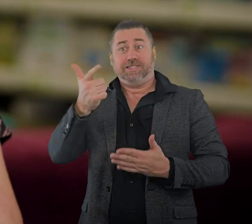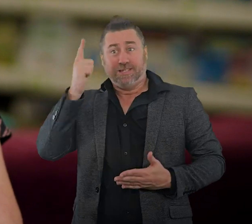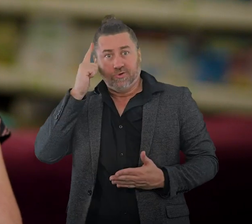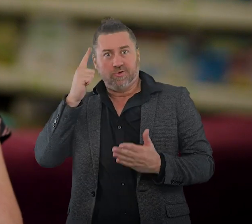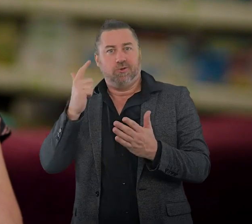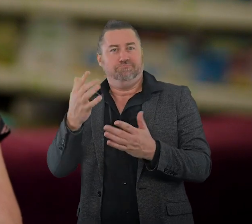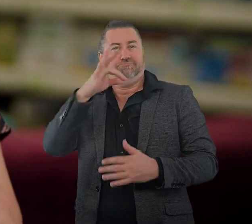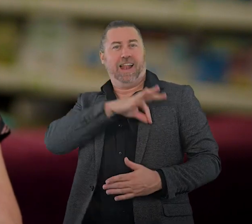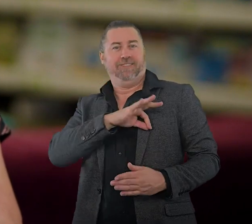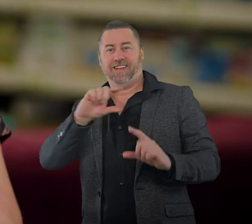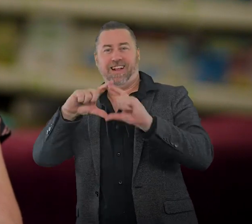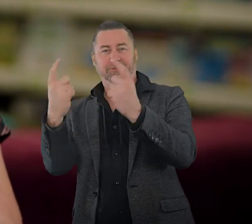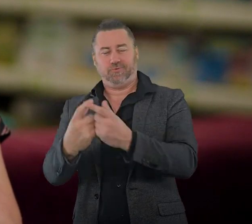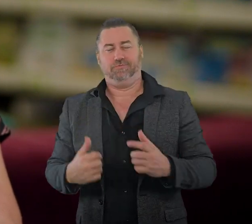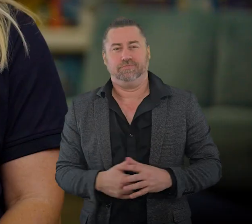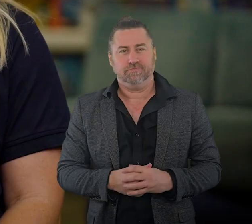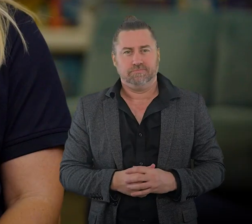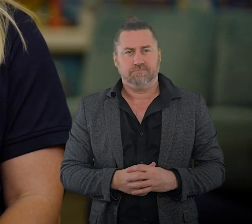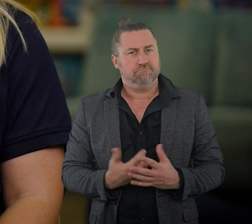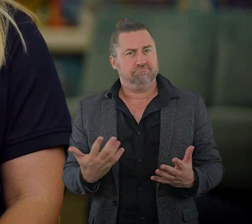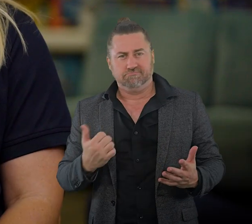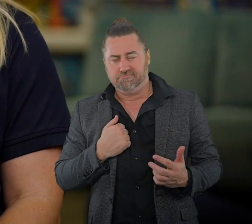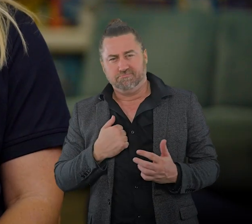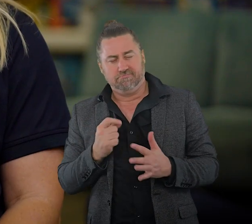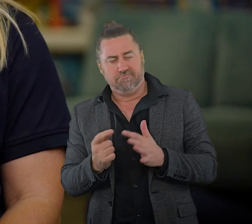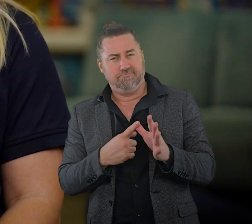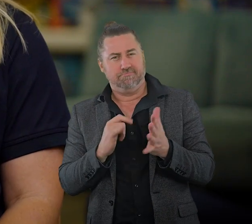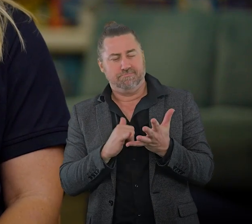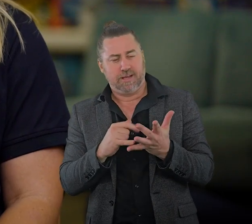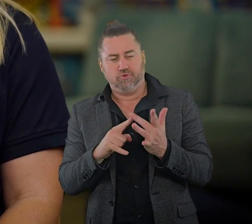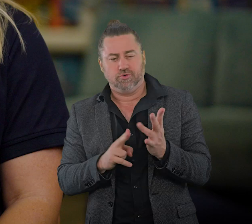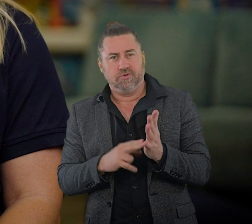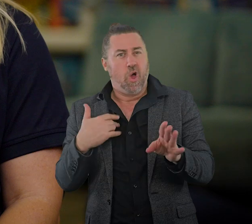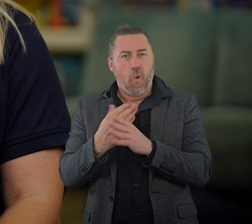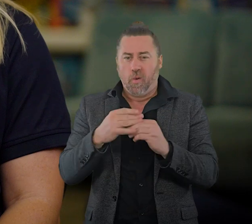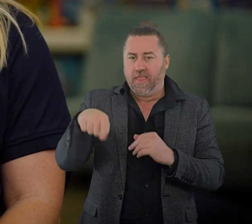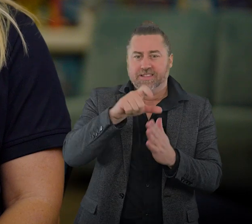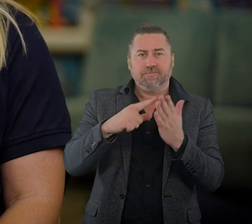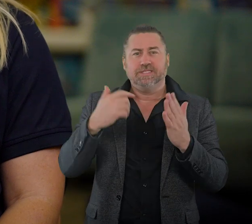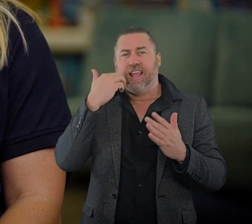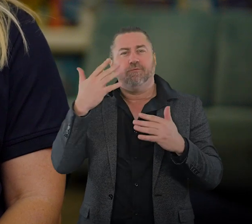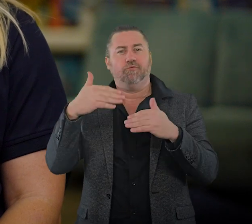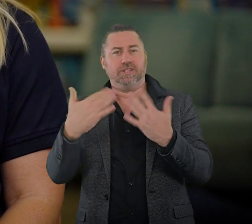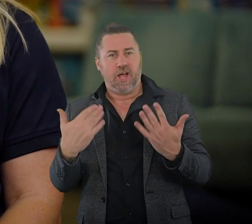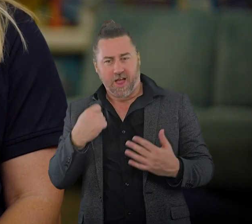teachers in actually using that in the classroom. [Jayde] I'm quite passionate about it. I work with students with disabilities every day I see how